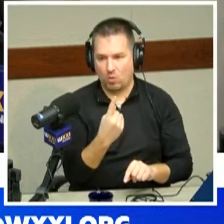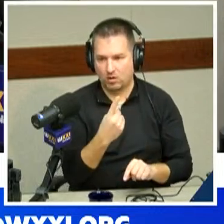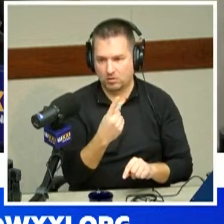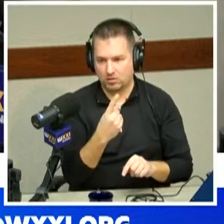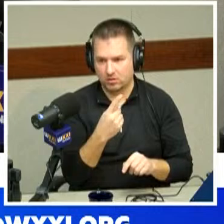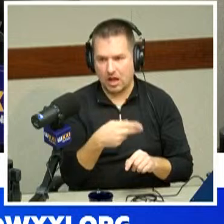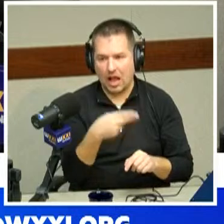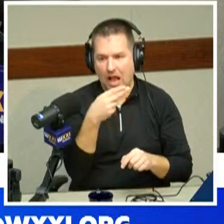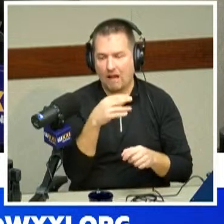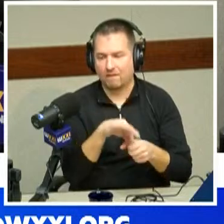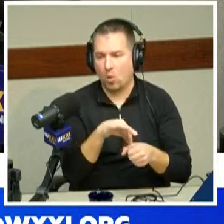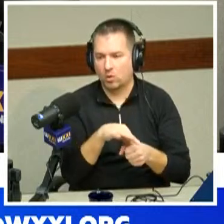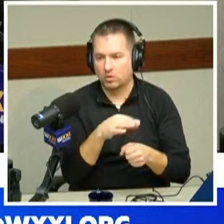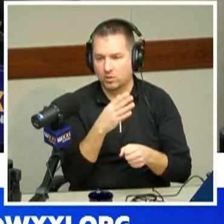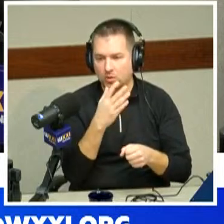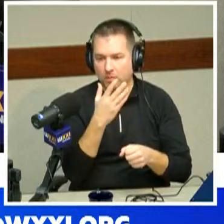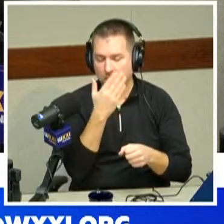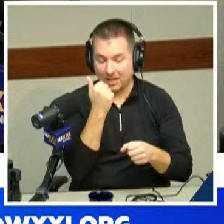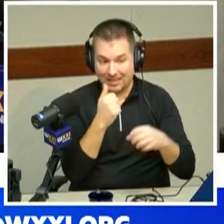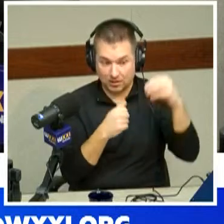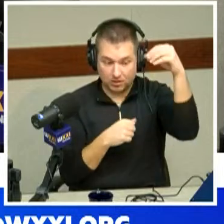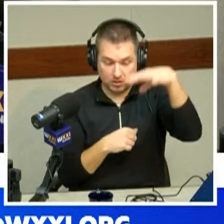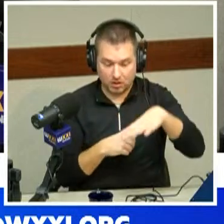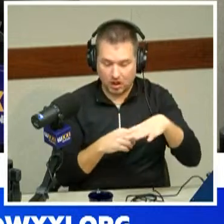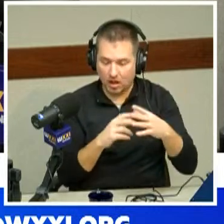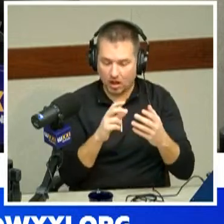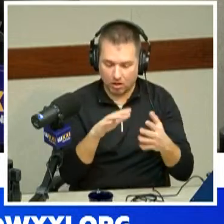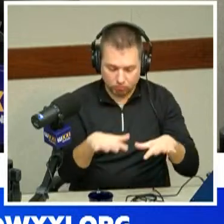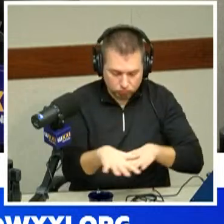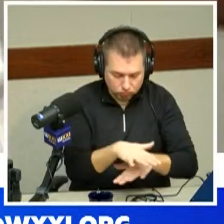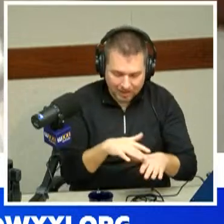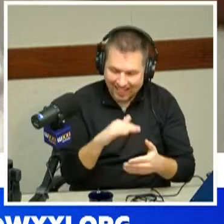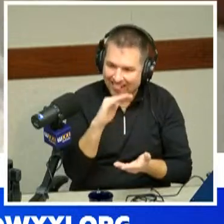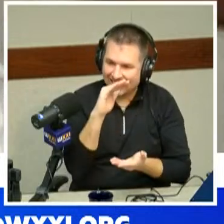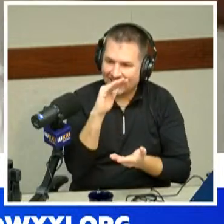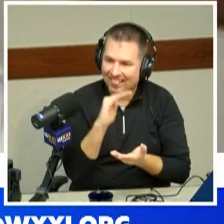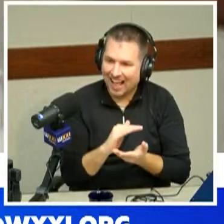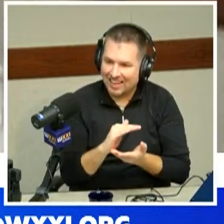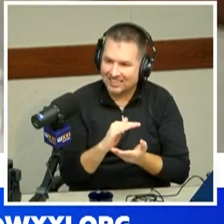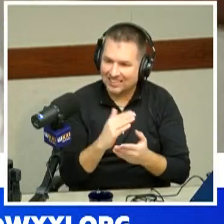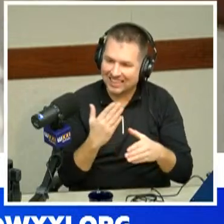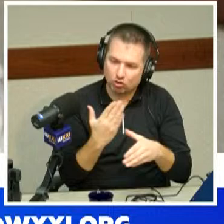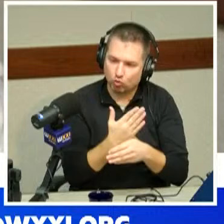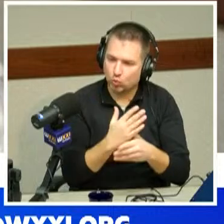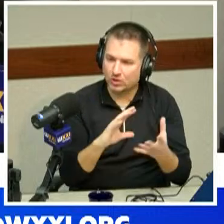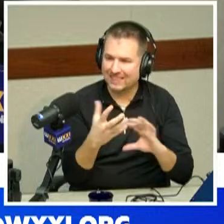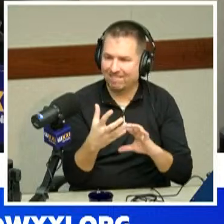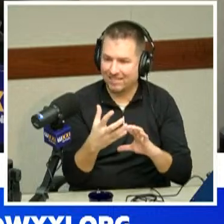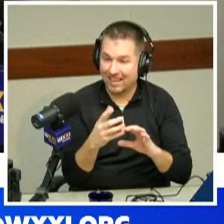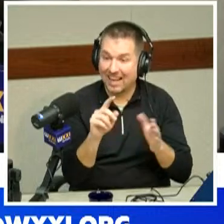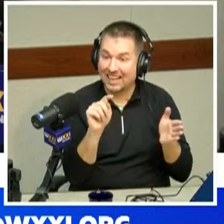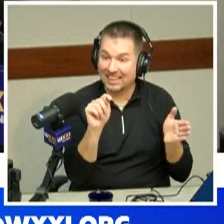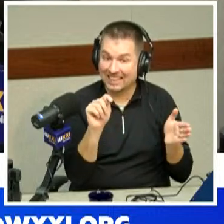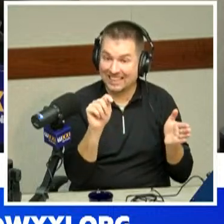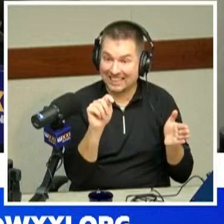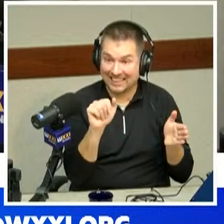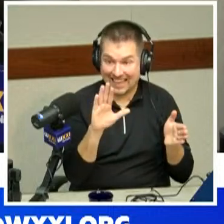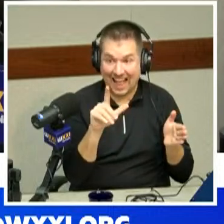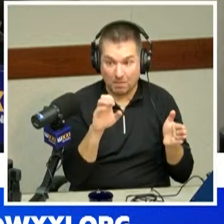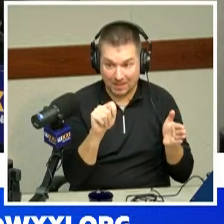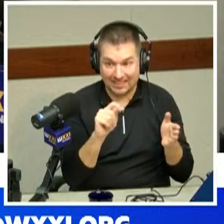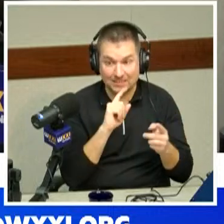that it's kind of less distracting when they inter yeah less intrusive the tablet is another one that